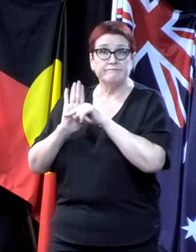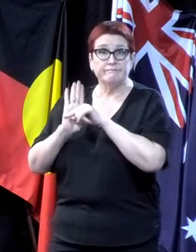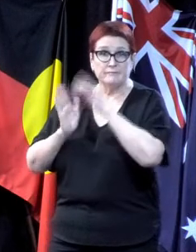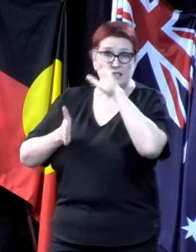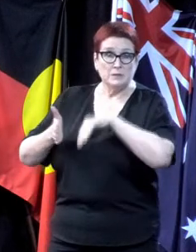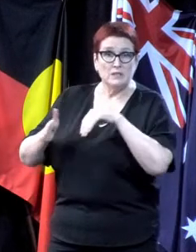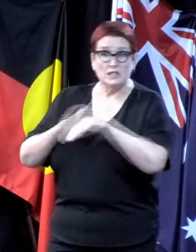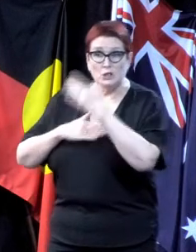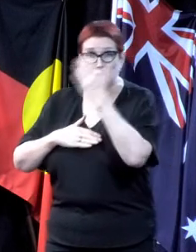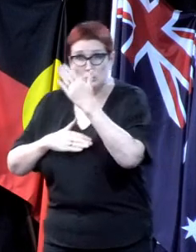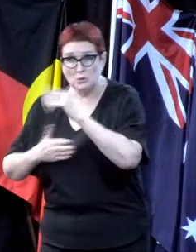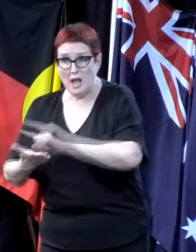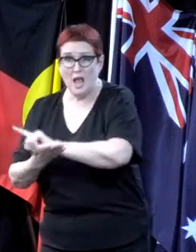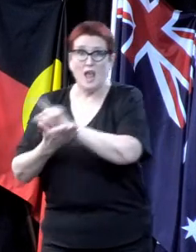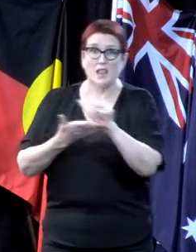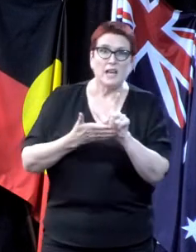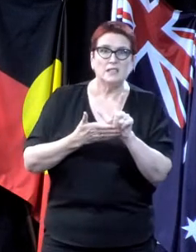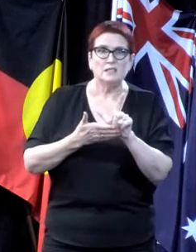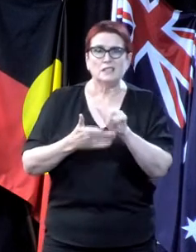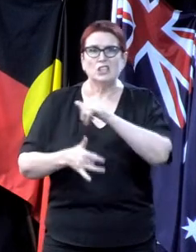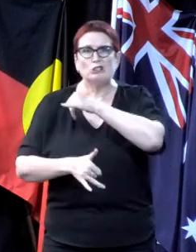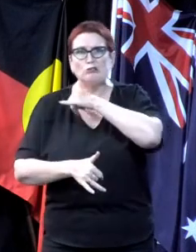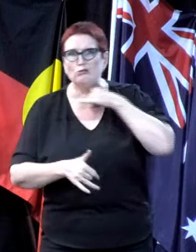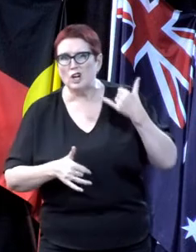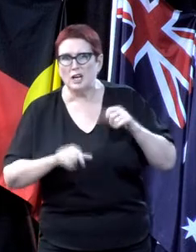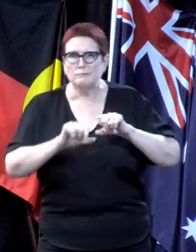and a bad experience of life. Do you have anything to say